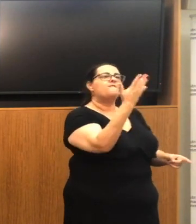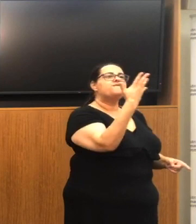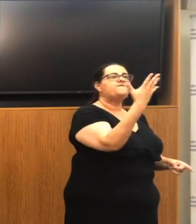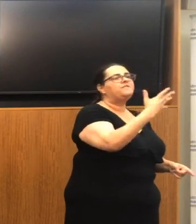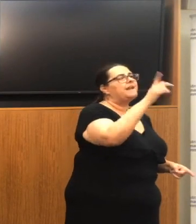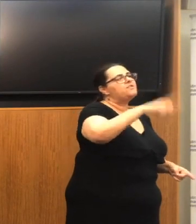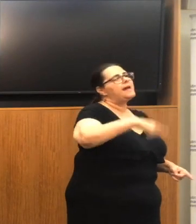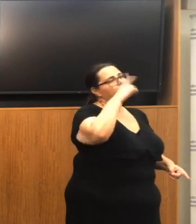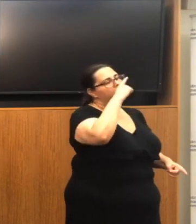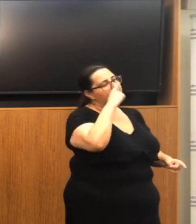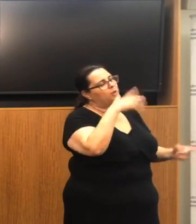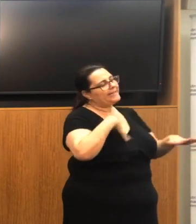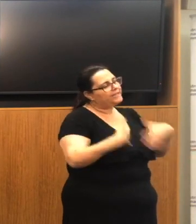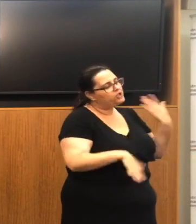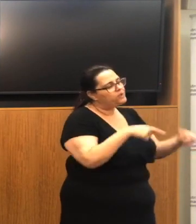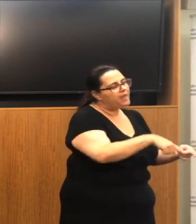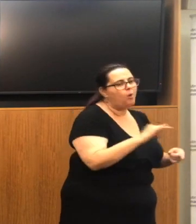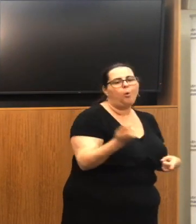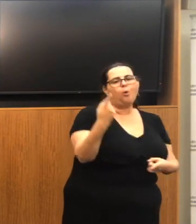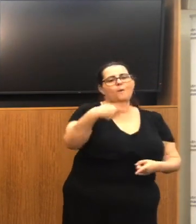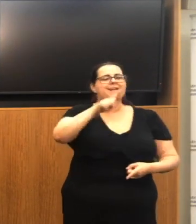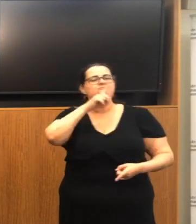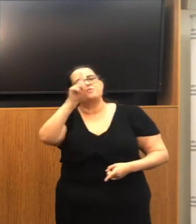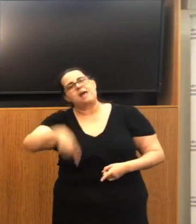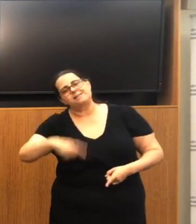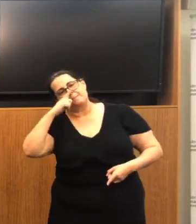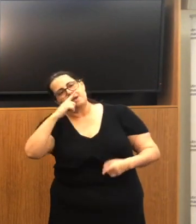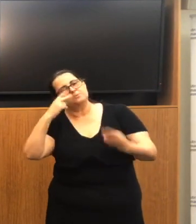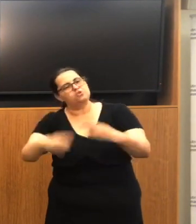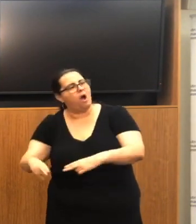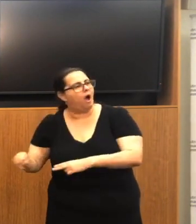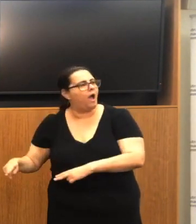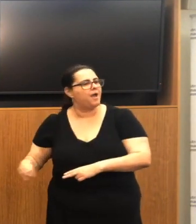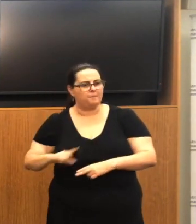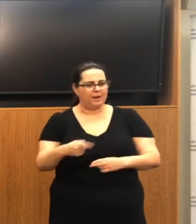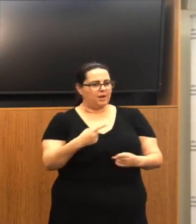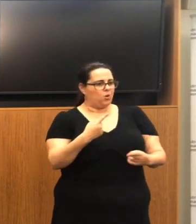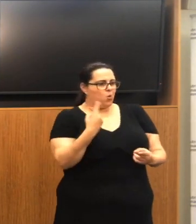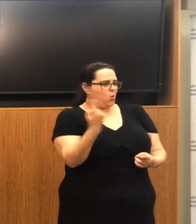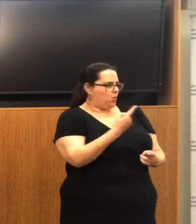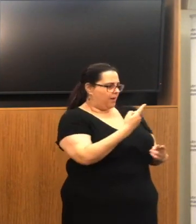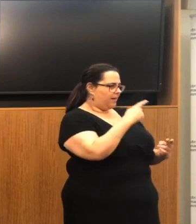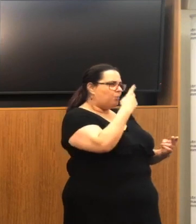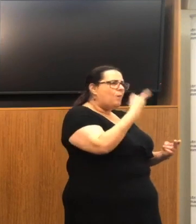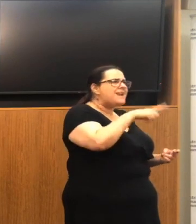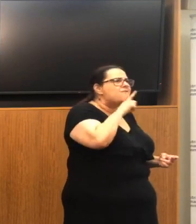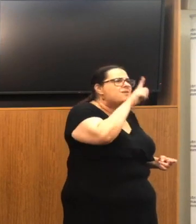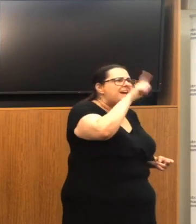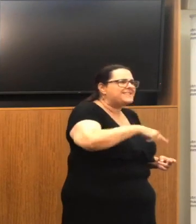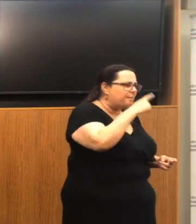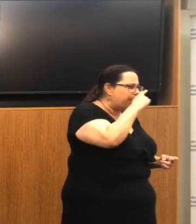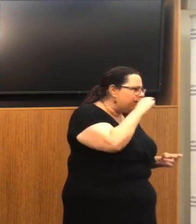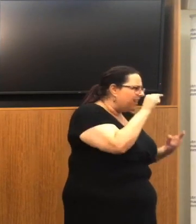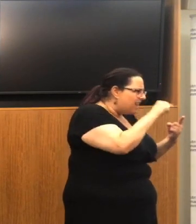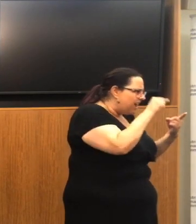100,000 were killed. And I don't want to end up in the register.